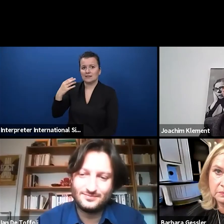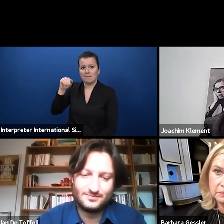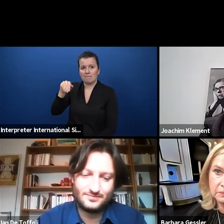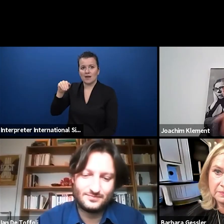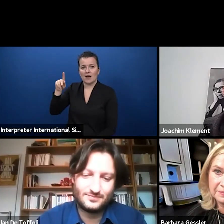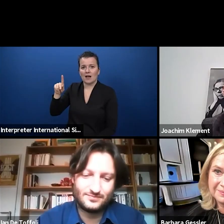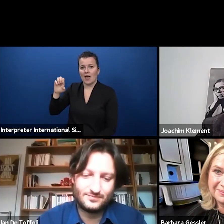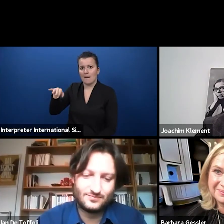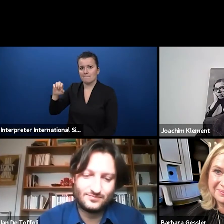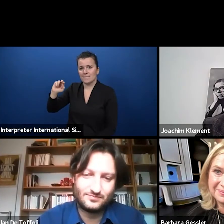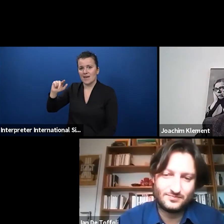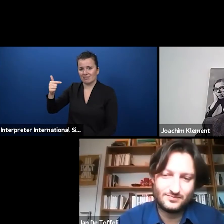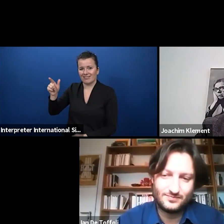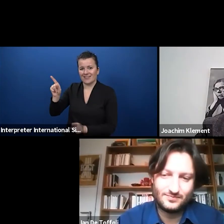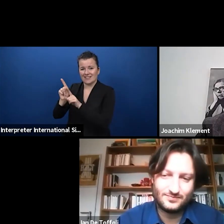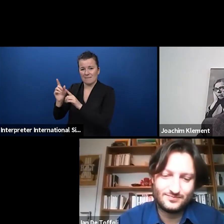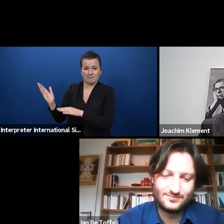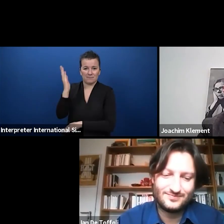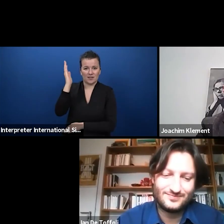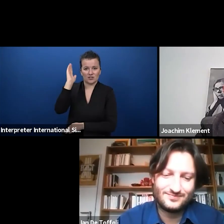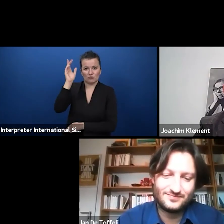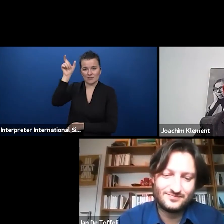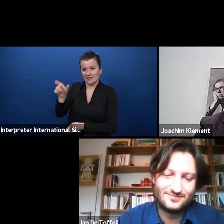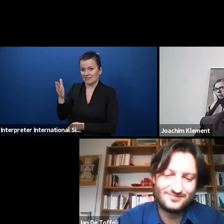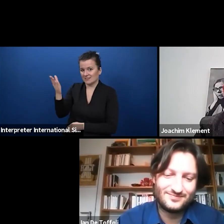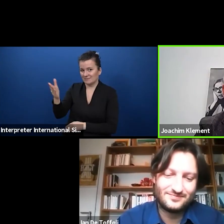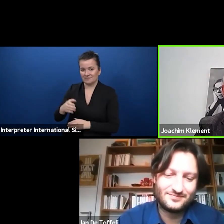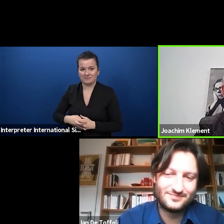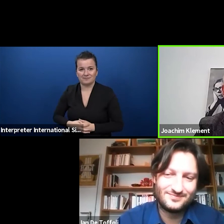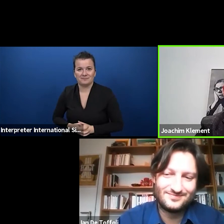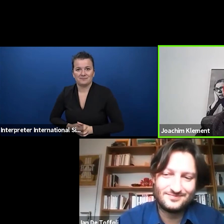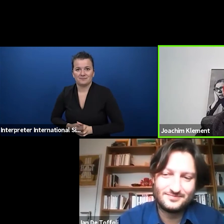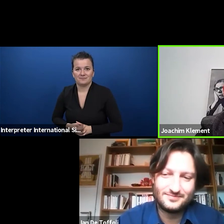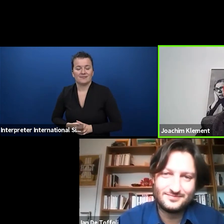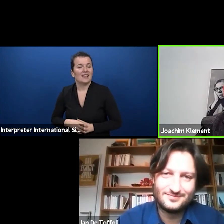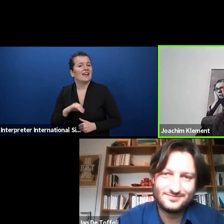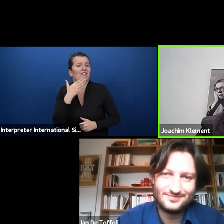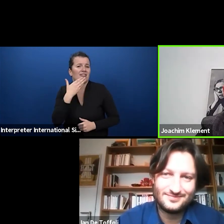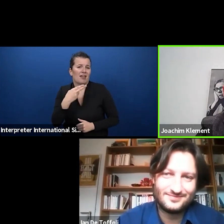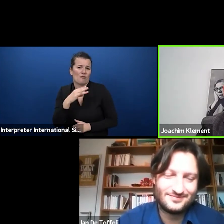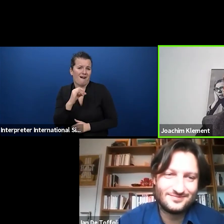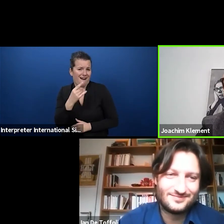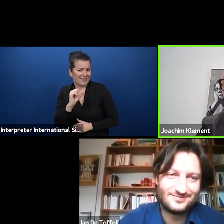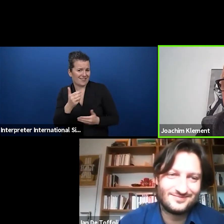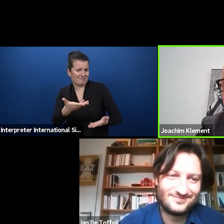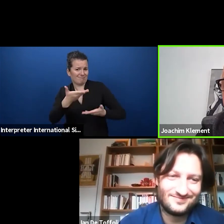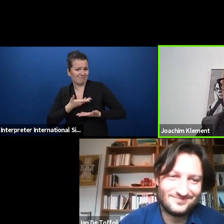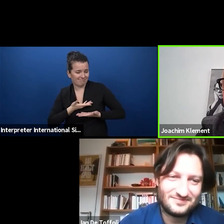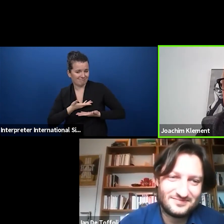and give the word on to him, thank you. Yes, thank you Heidi. First of all, thank you for